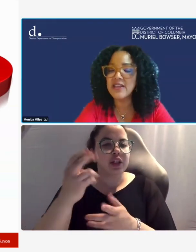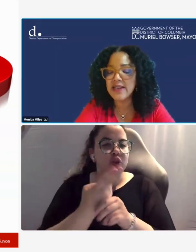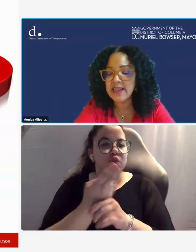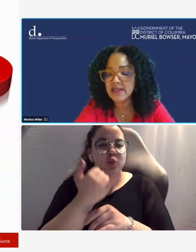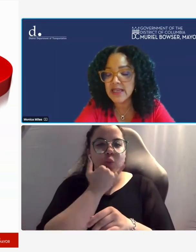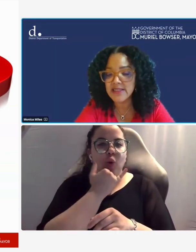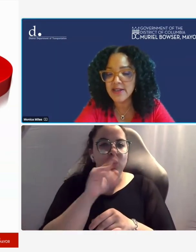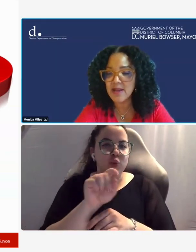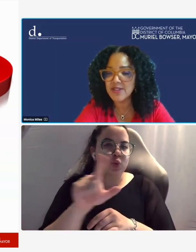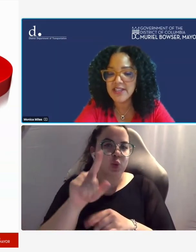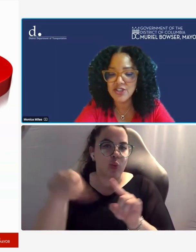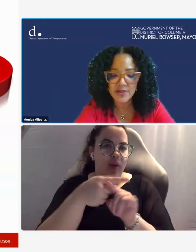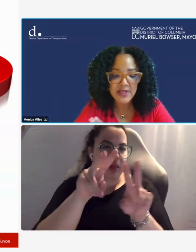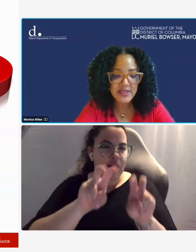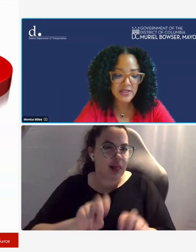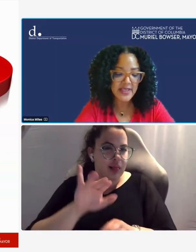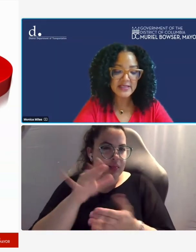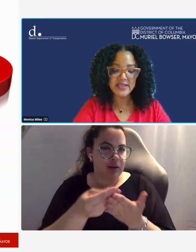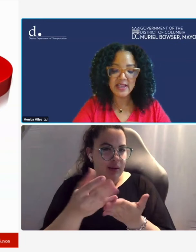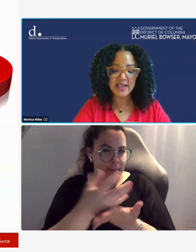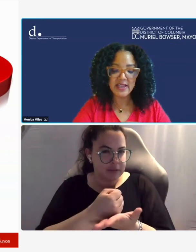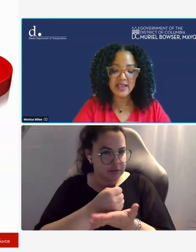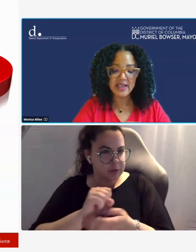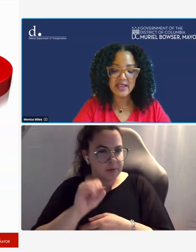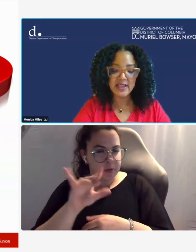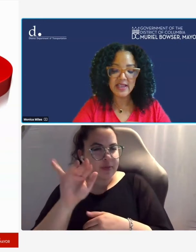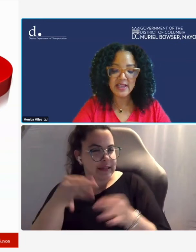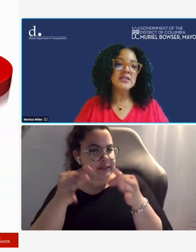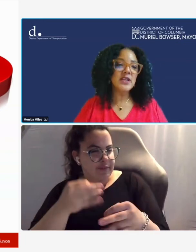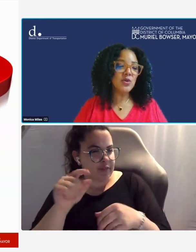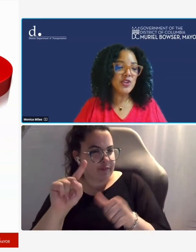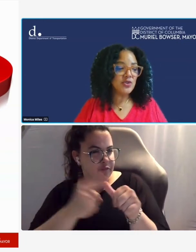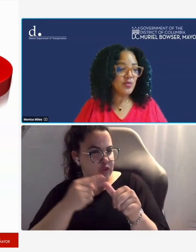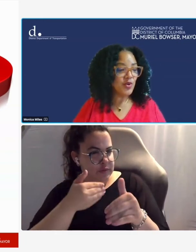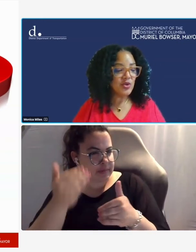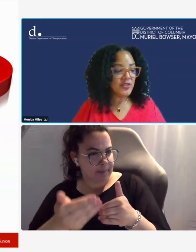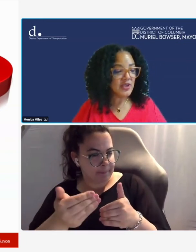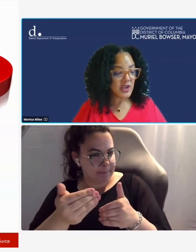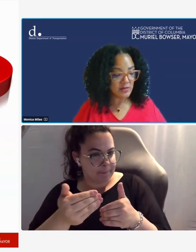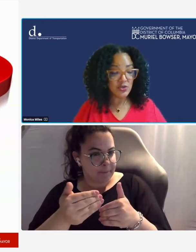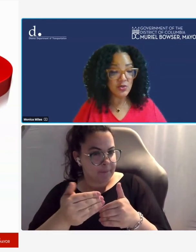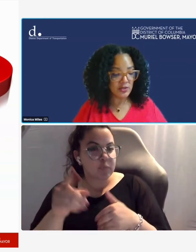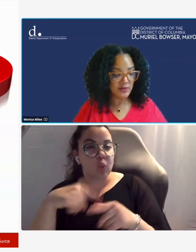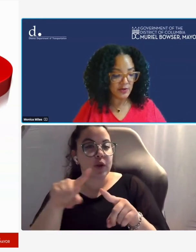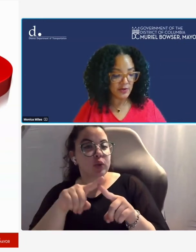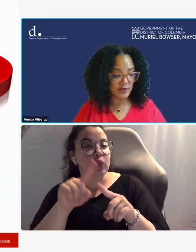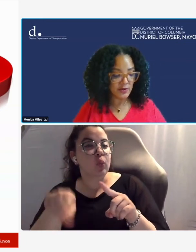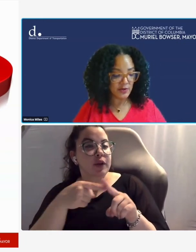analyzing their compensation so that's definitely step one so when you pull the um tool or download